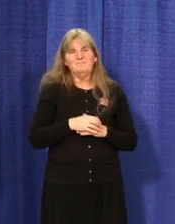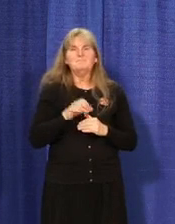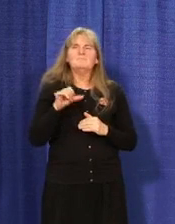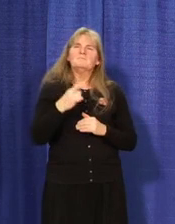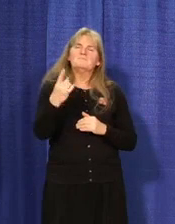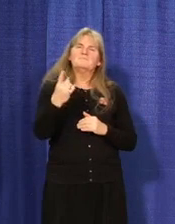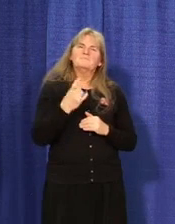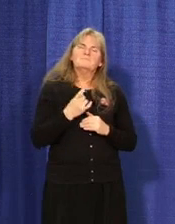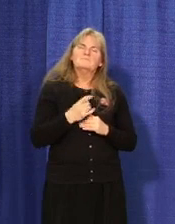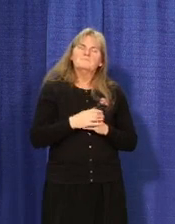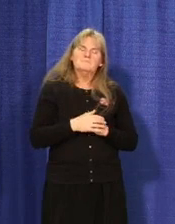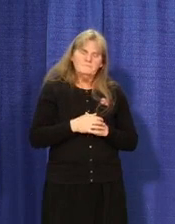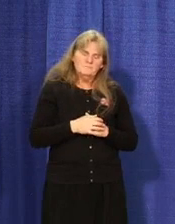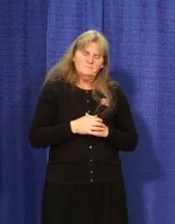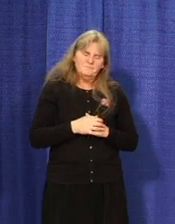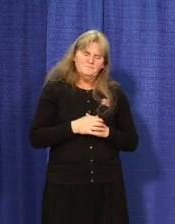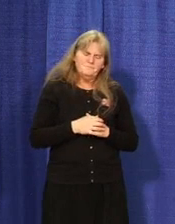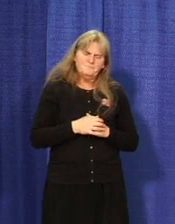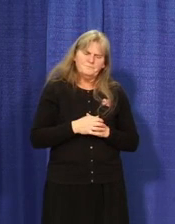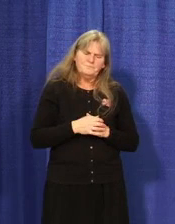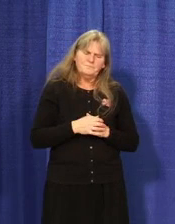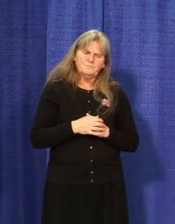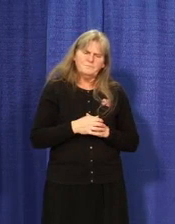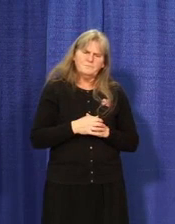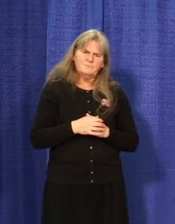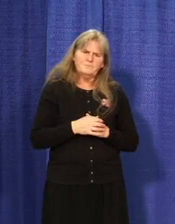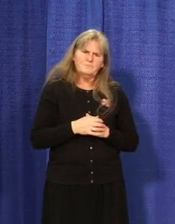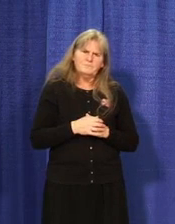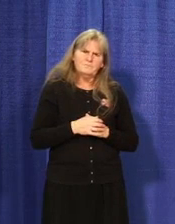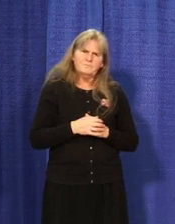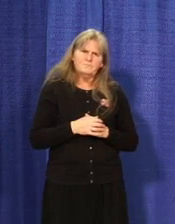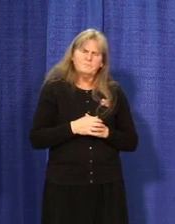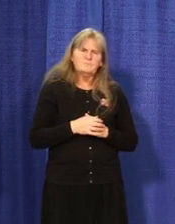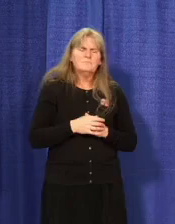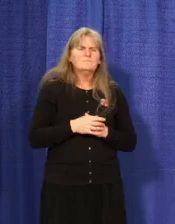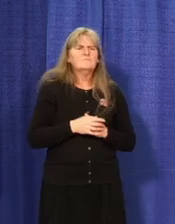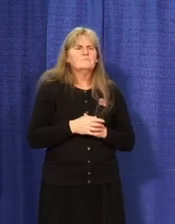Reporter: Yes, thank you. I'm wondering if your advice will change on travelling